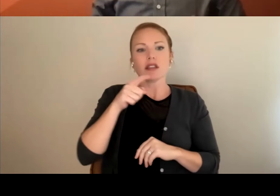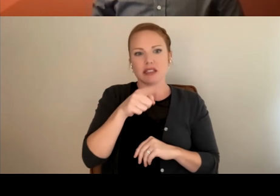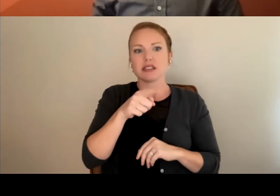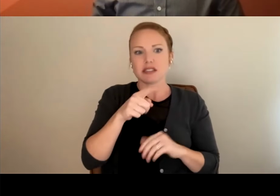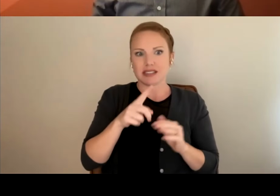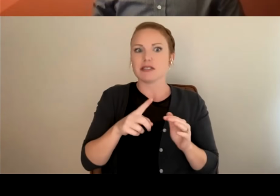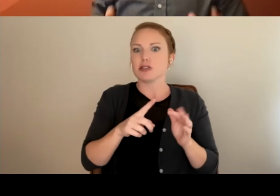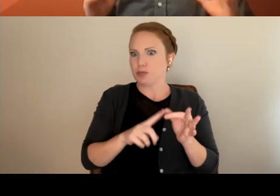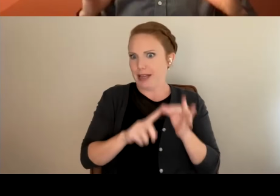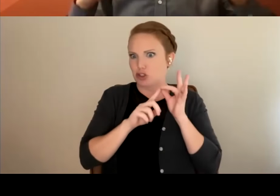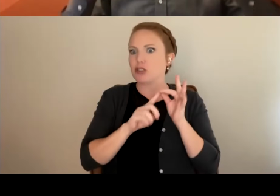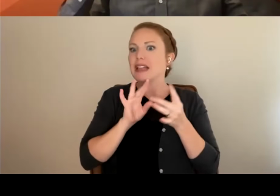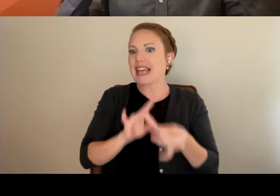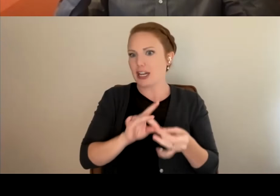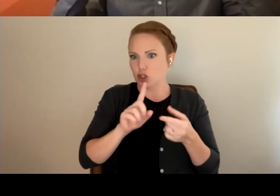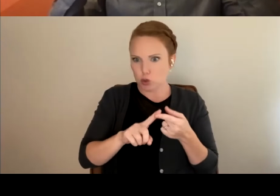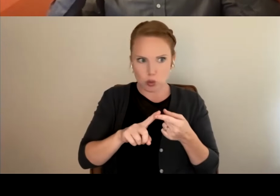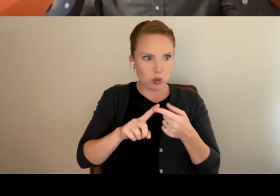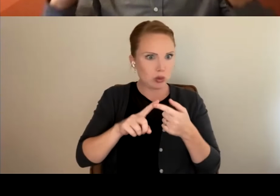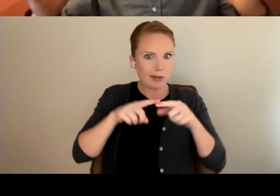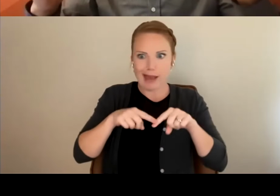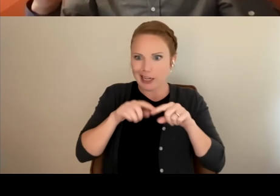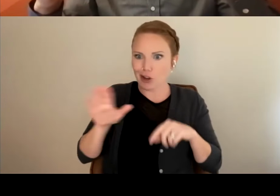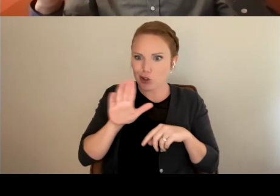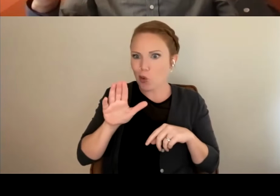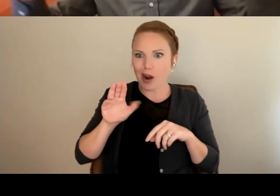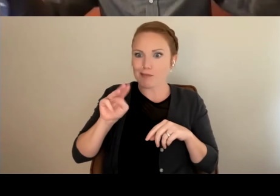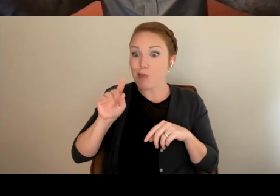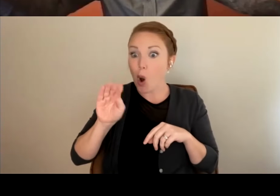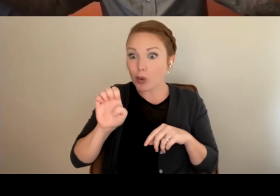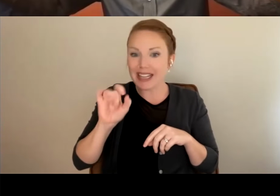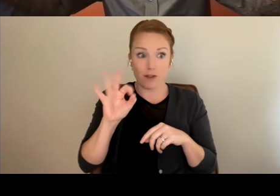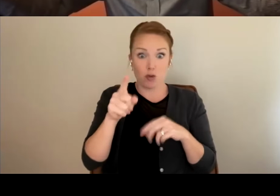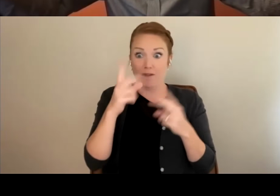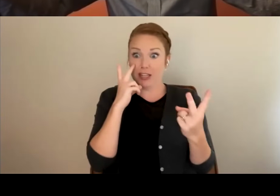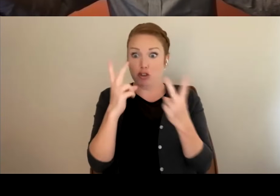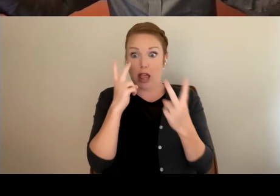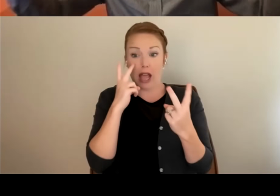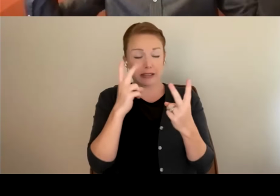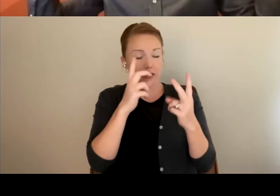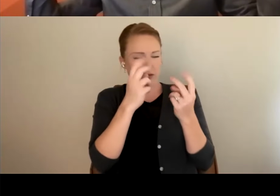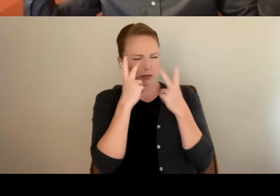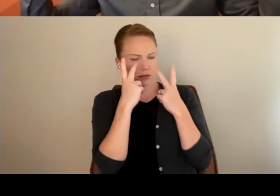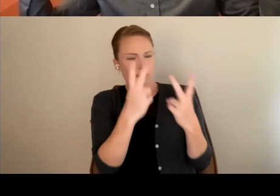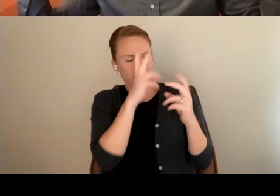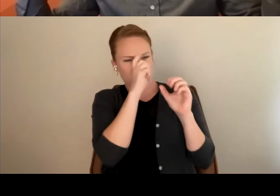with what mode you're dealing with, right? So if you're visualizing, you can have a parallel